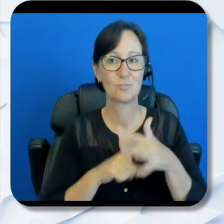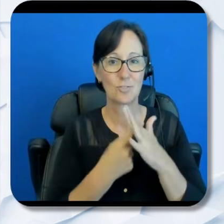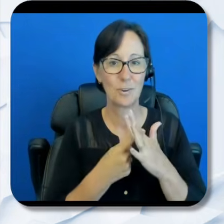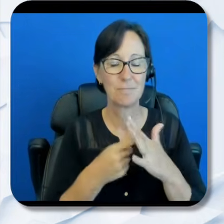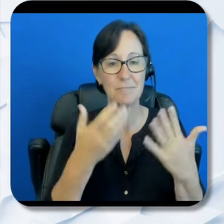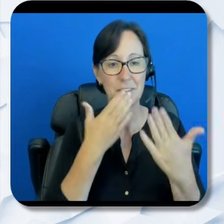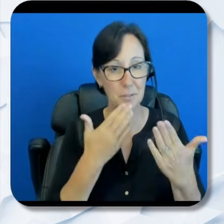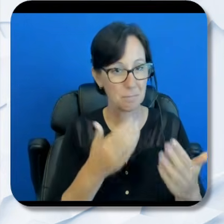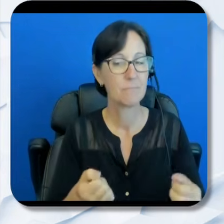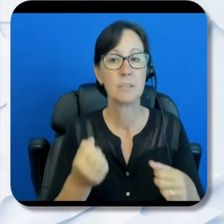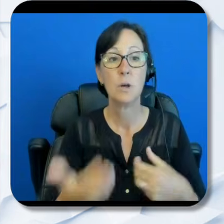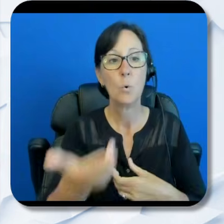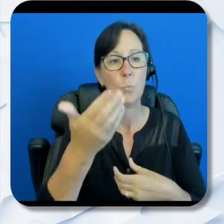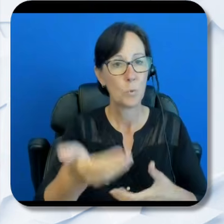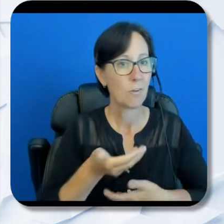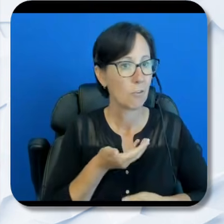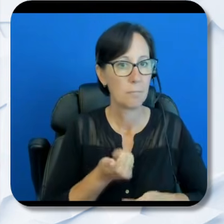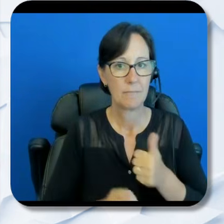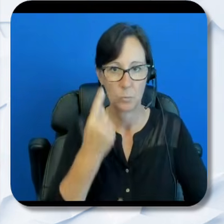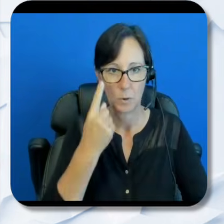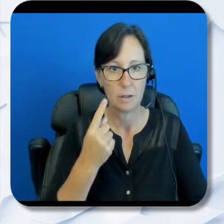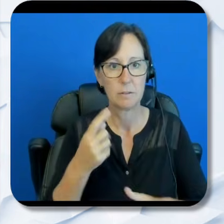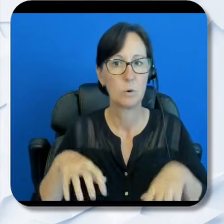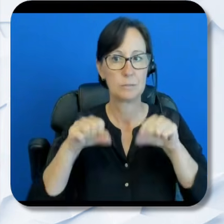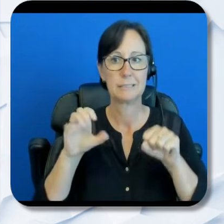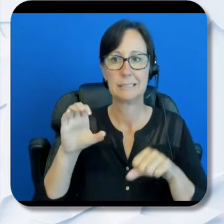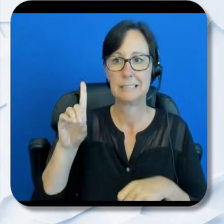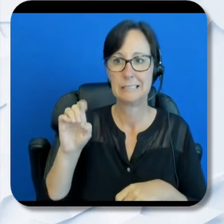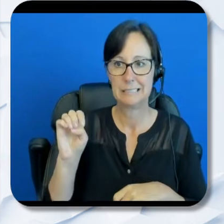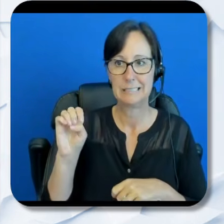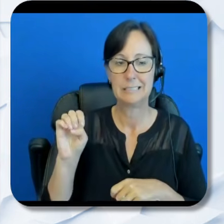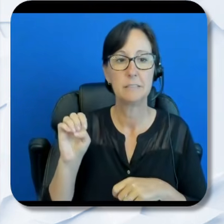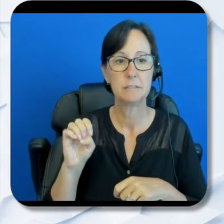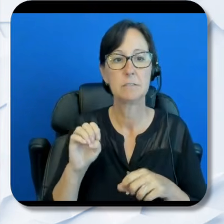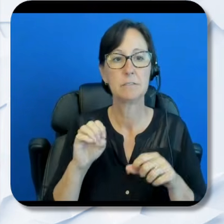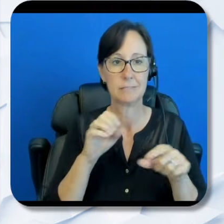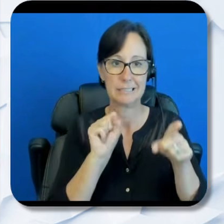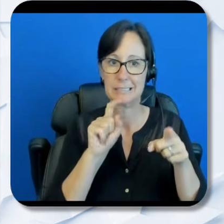welcome everyone to this event hosted by CDE, titled, Stability Drives Success,